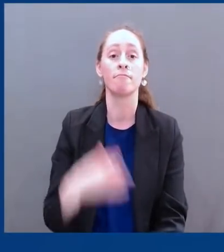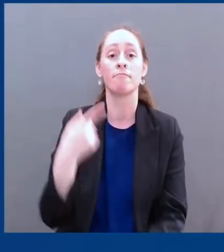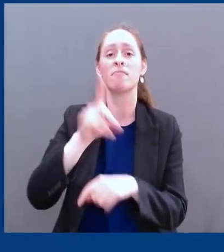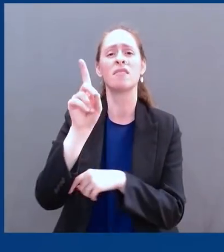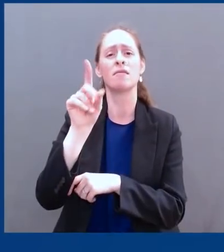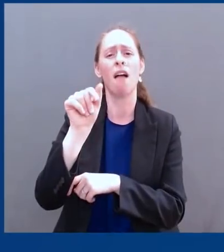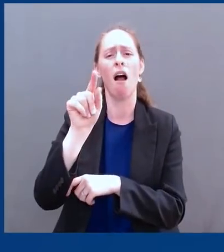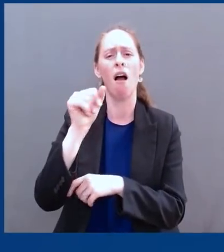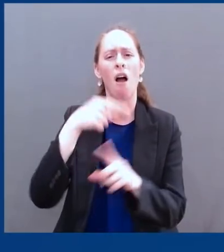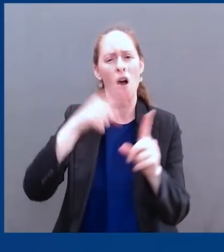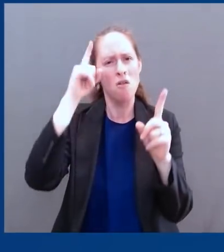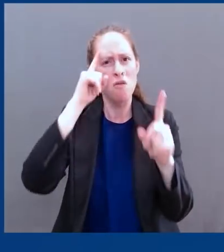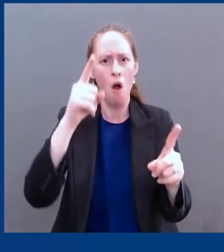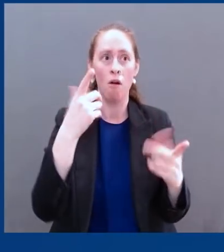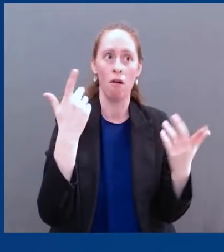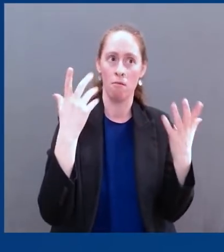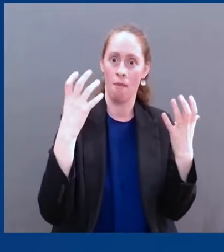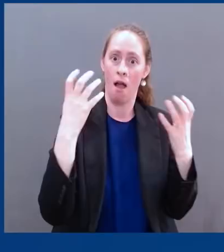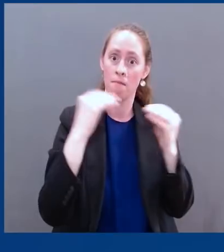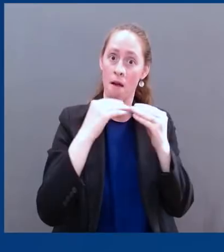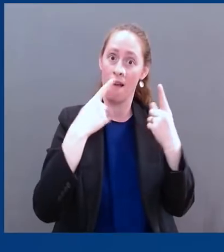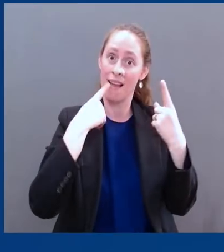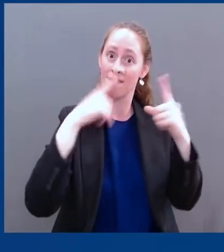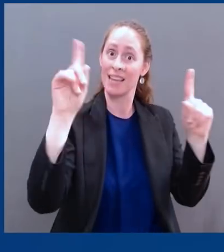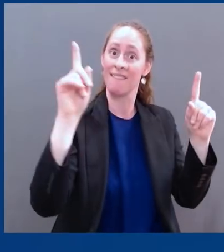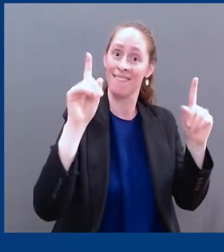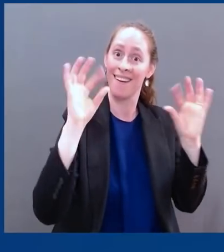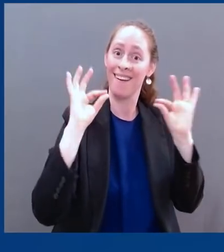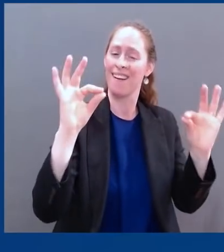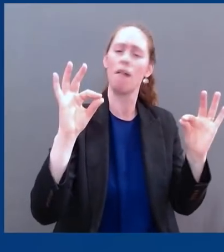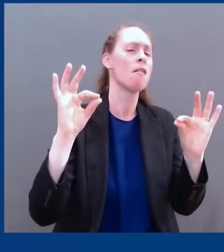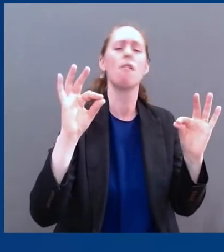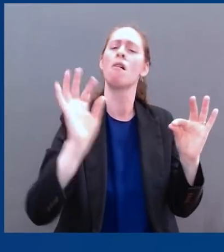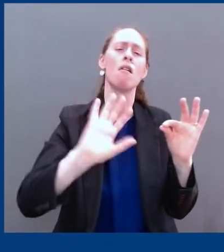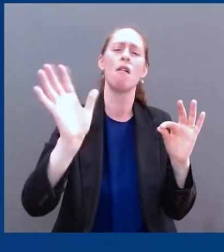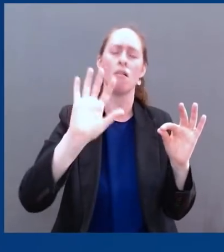it was immunogenicity to see if that dose in that particular